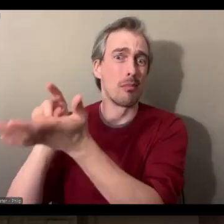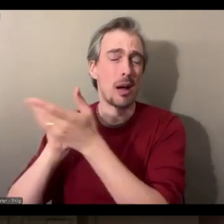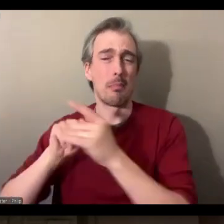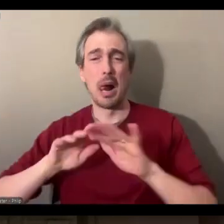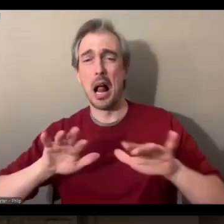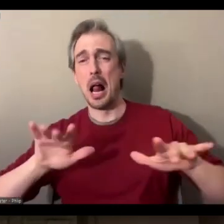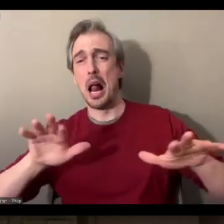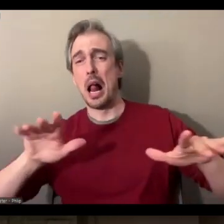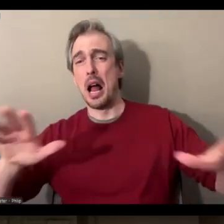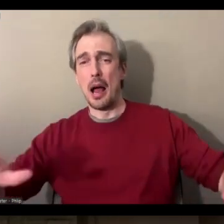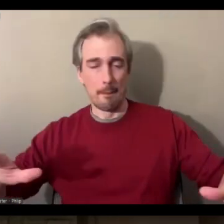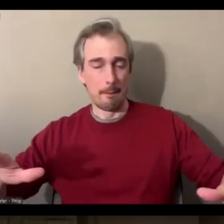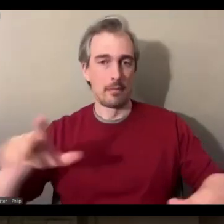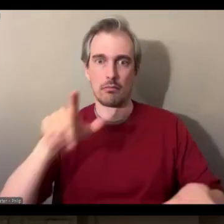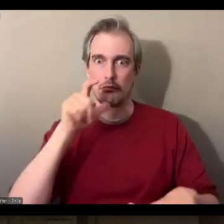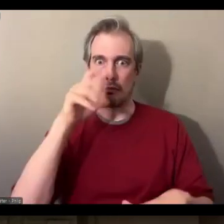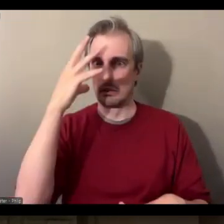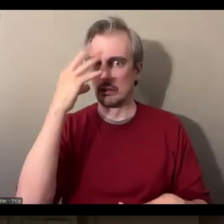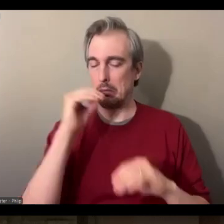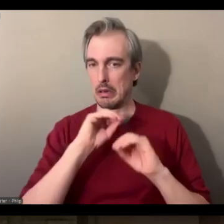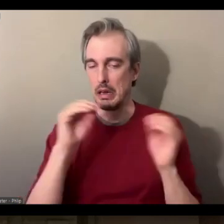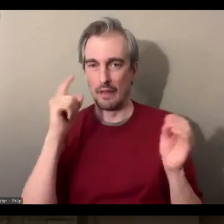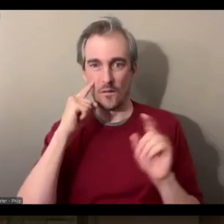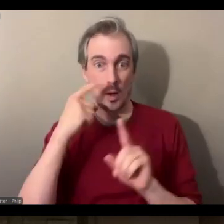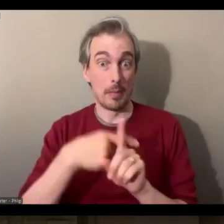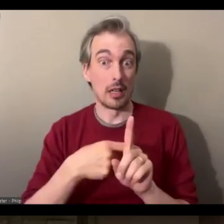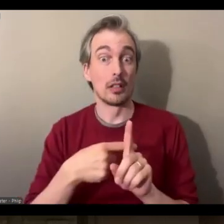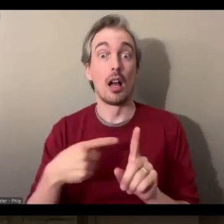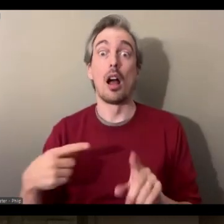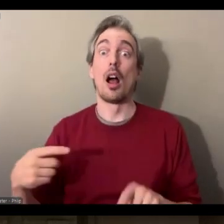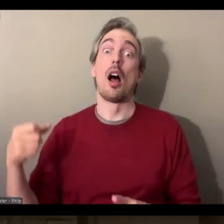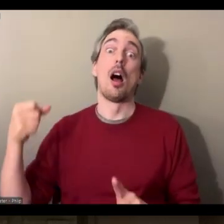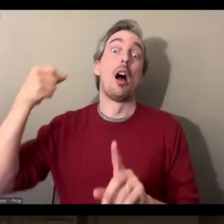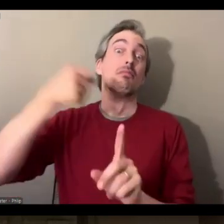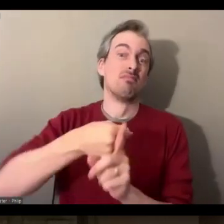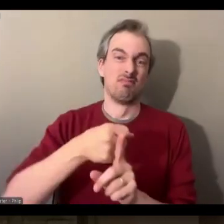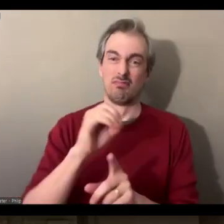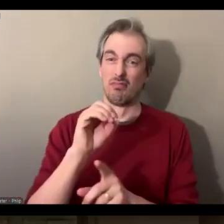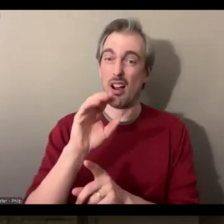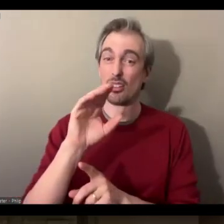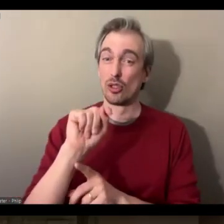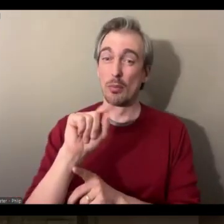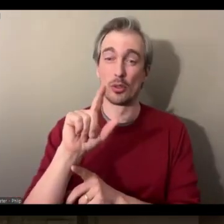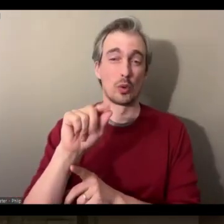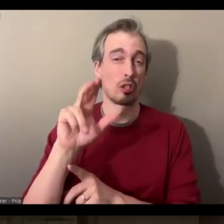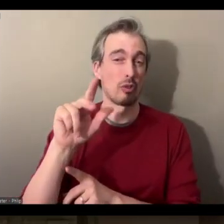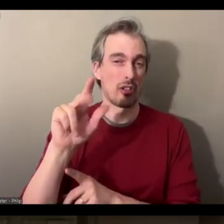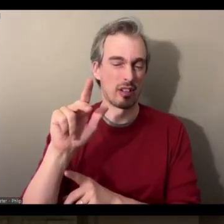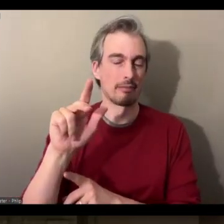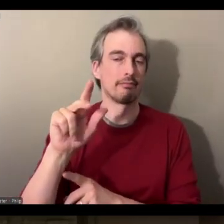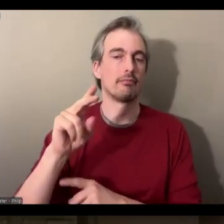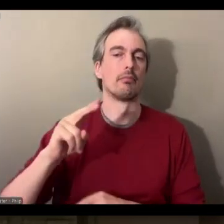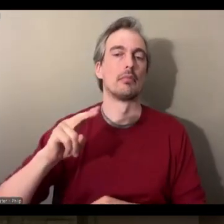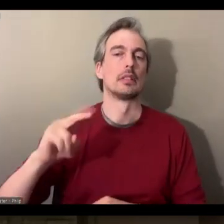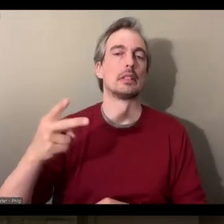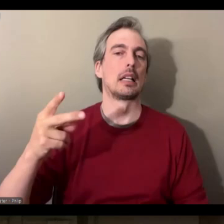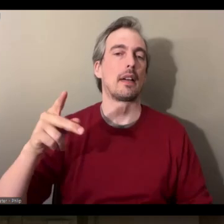launch a second phase of this website. The phased approach basically meant that even before the